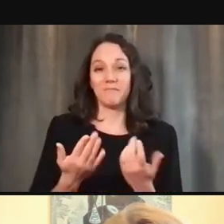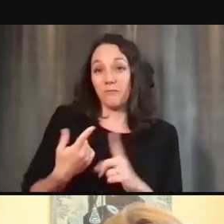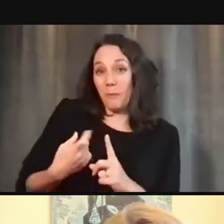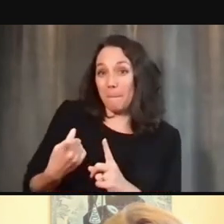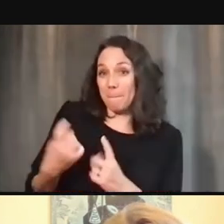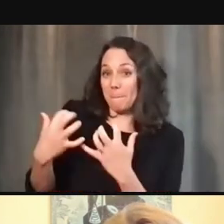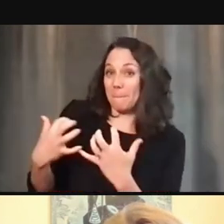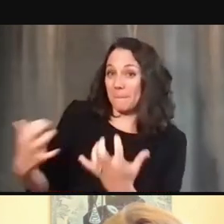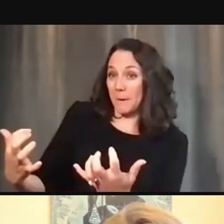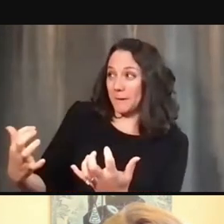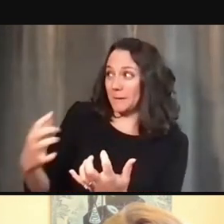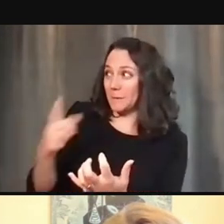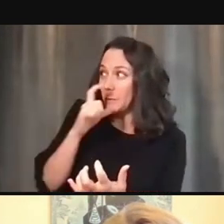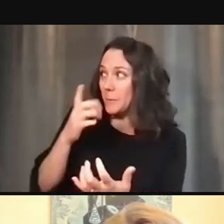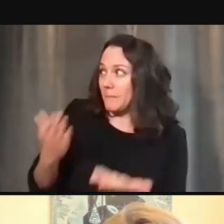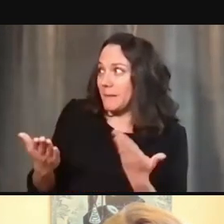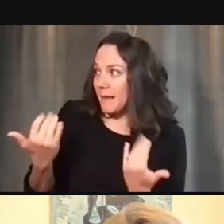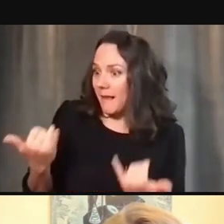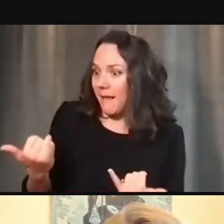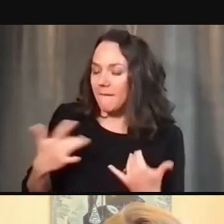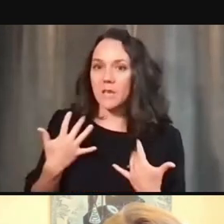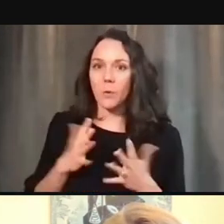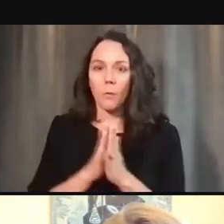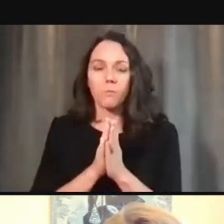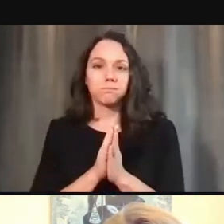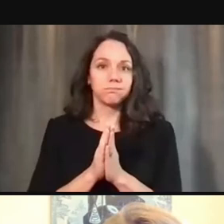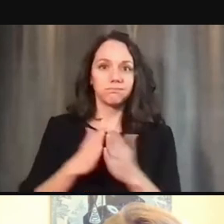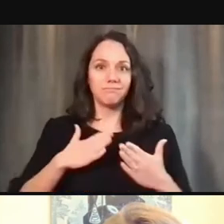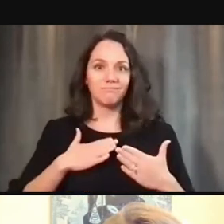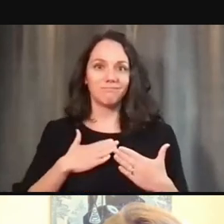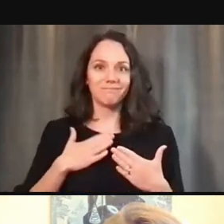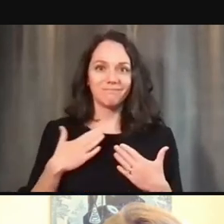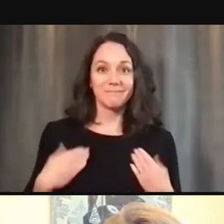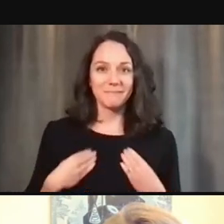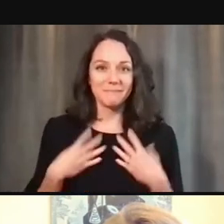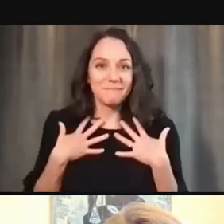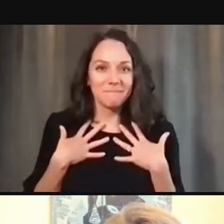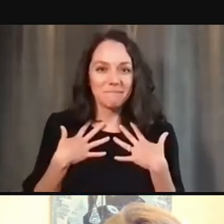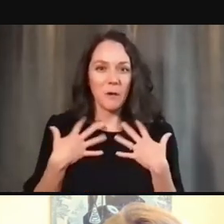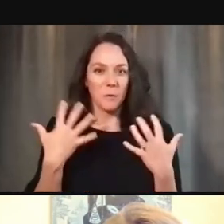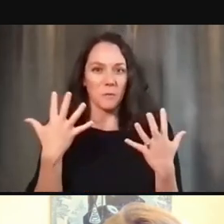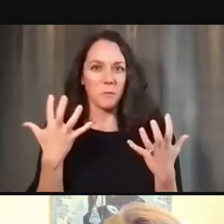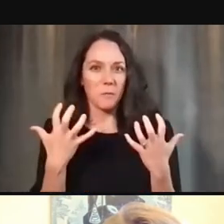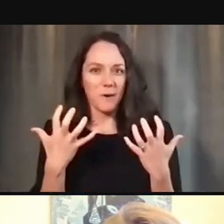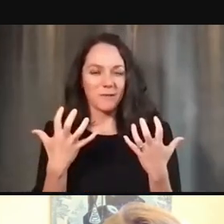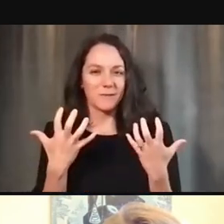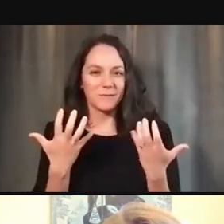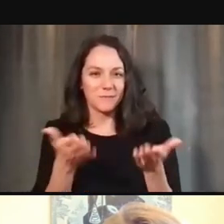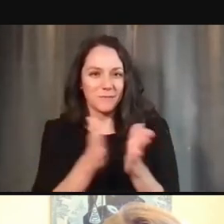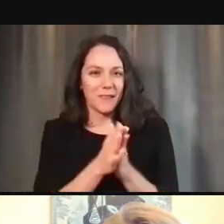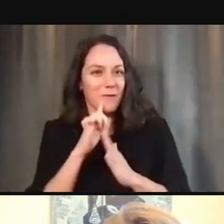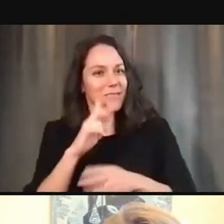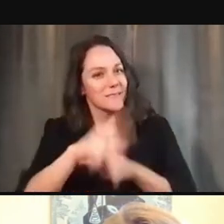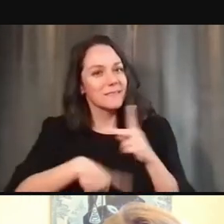now feel galvanized to advocate for this type of work at an organization that they